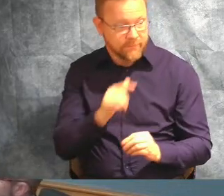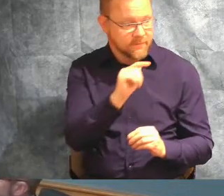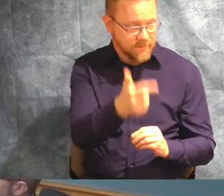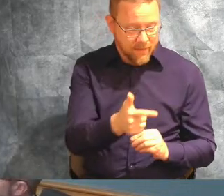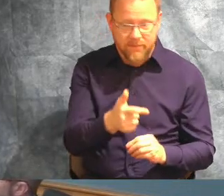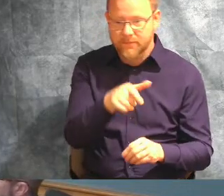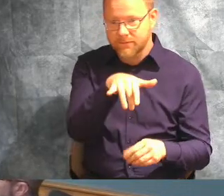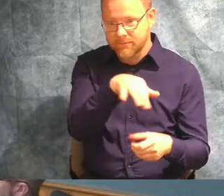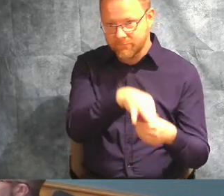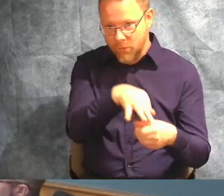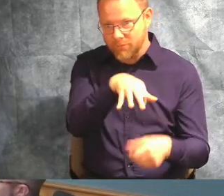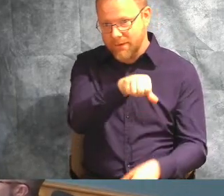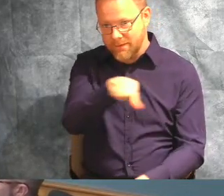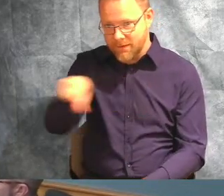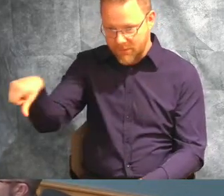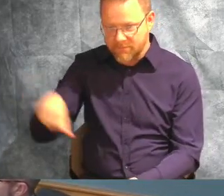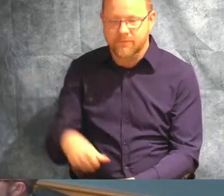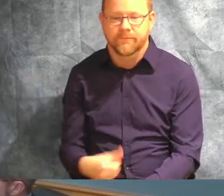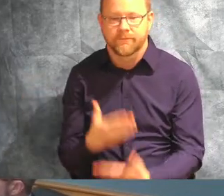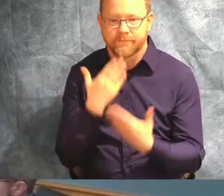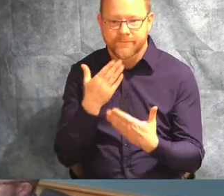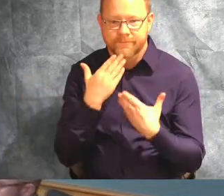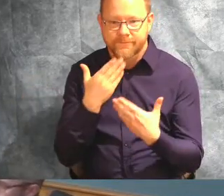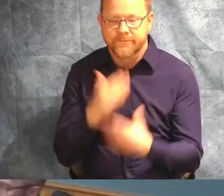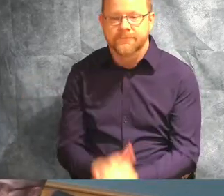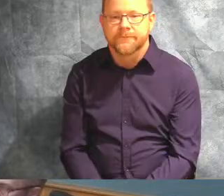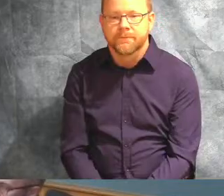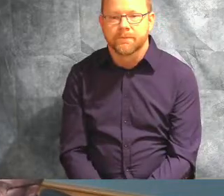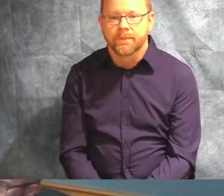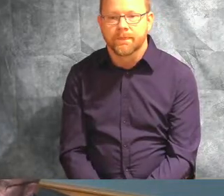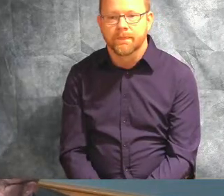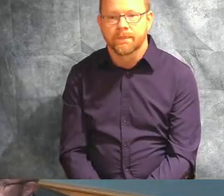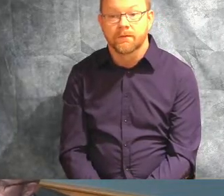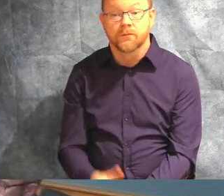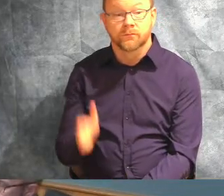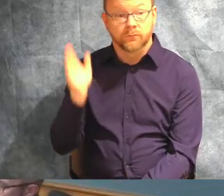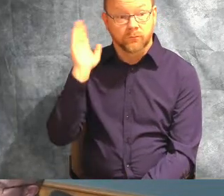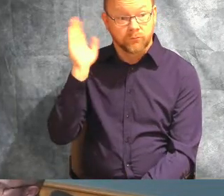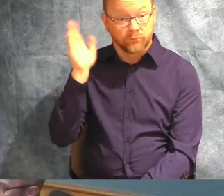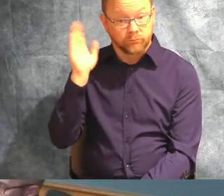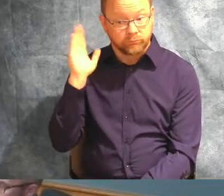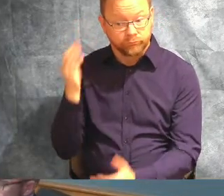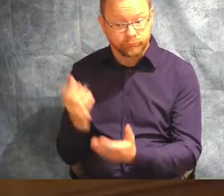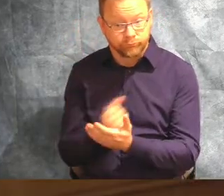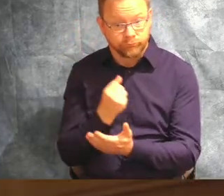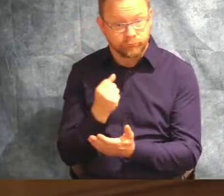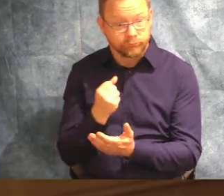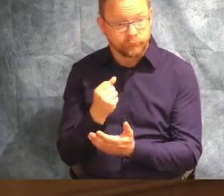Commissioner Driehaus. Yes. Thank you so much. Uh, we have a presentation. Commissioner Driehaus,